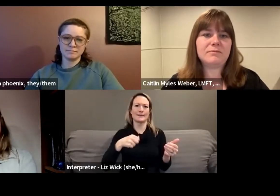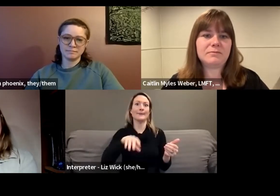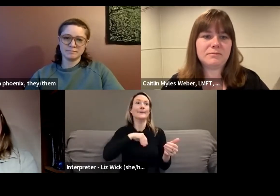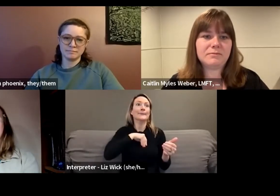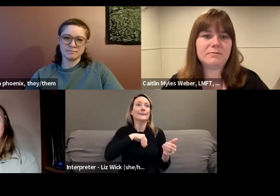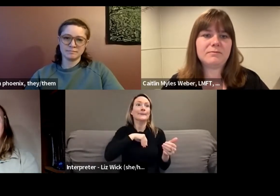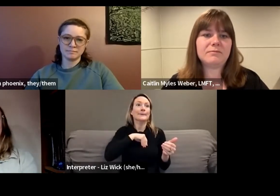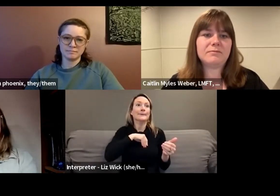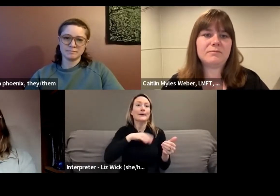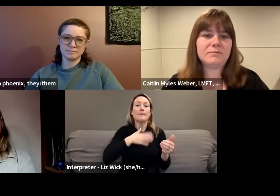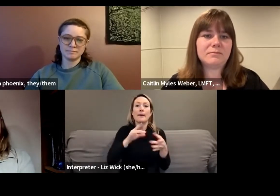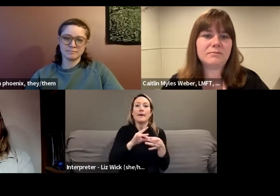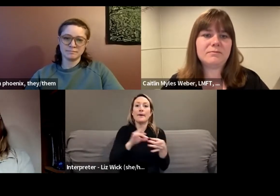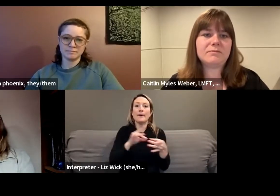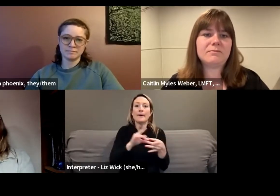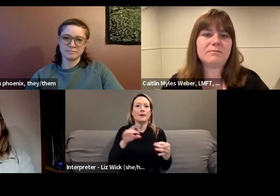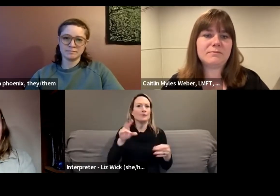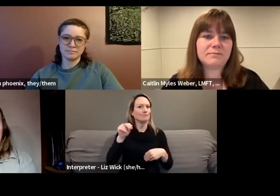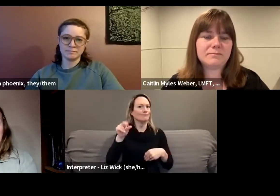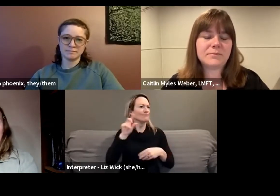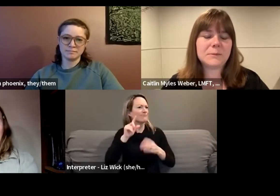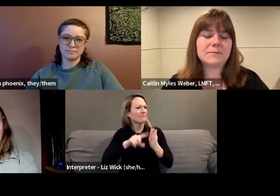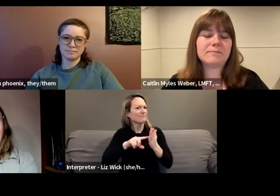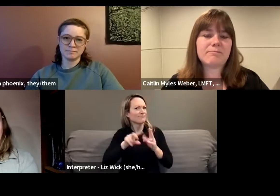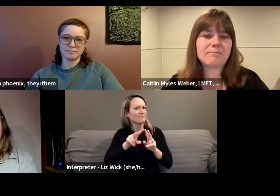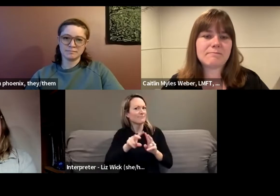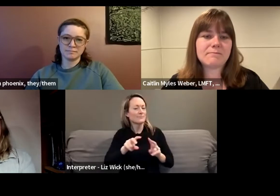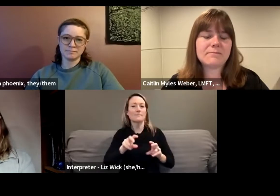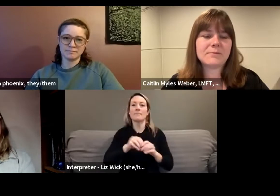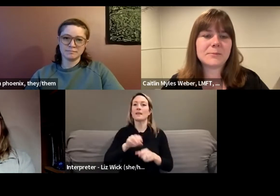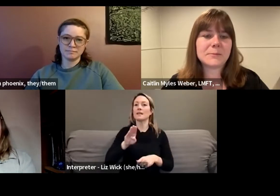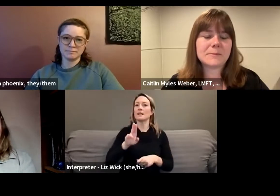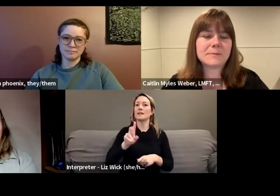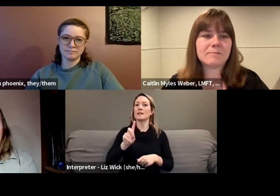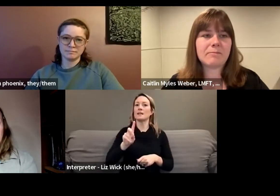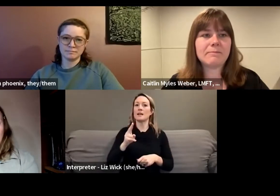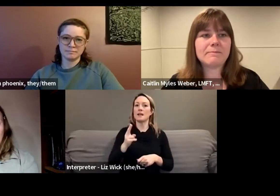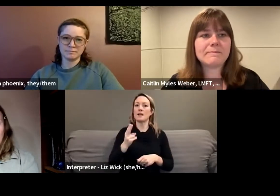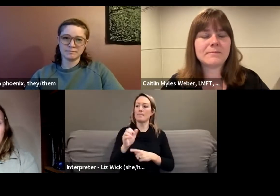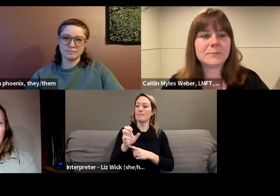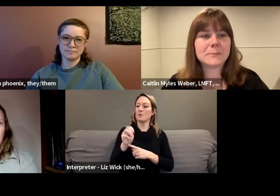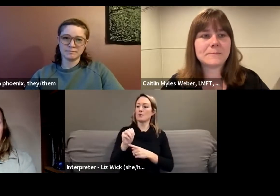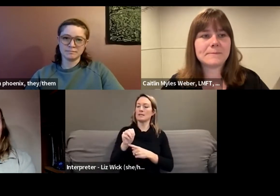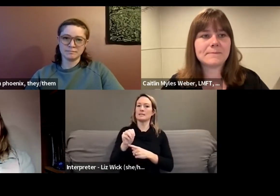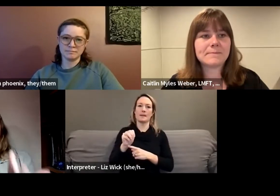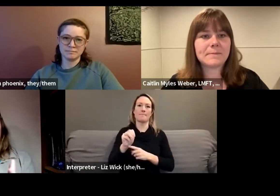In Buddhism, there's a big saying of, "When I point at the moon, don't look at my finger."